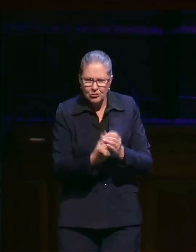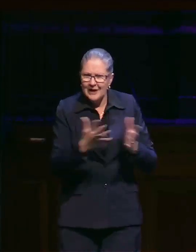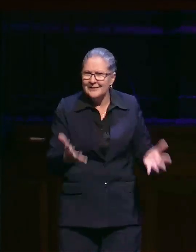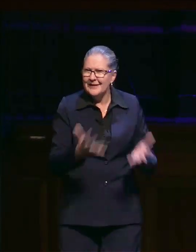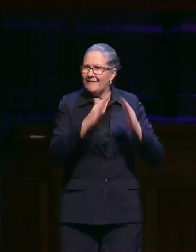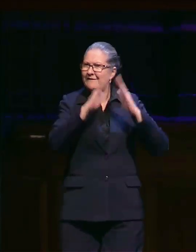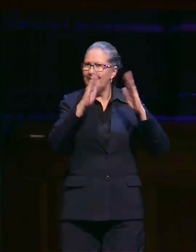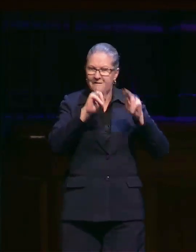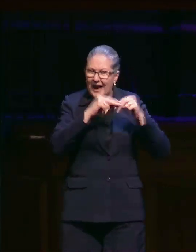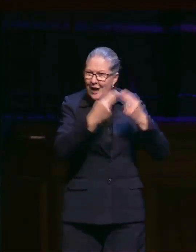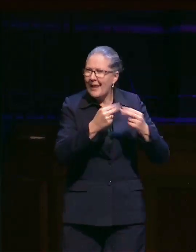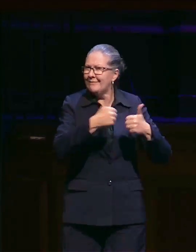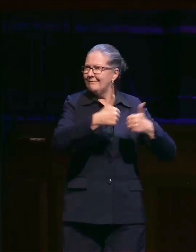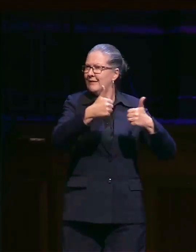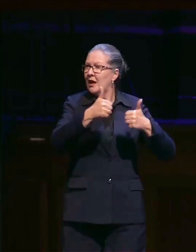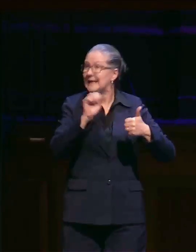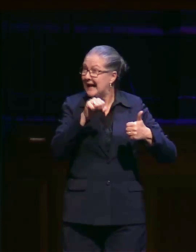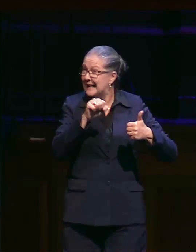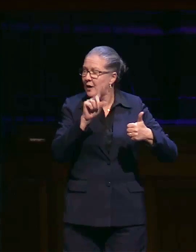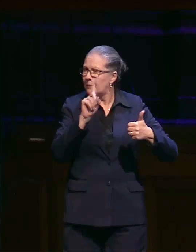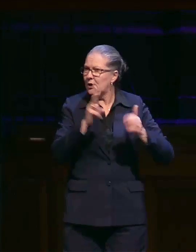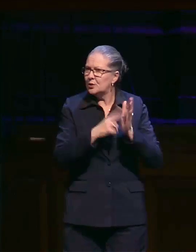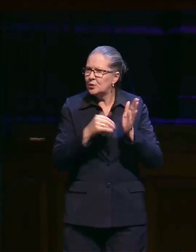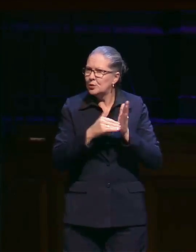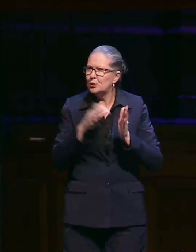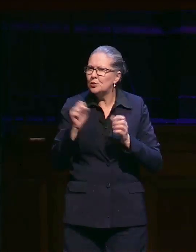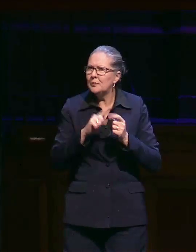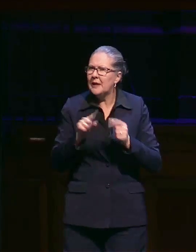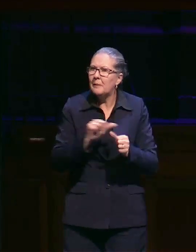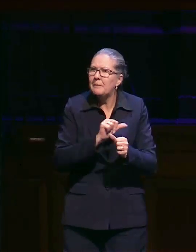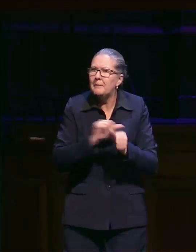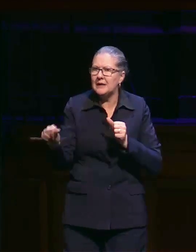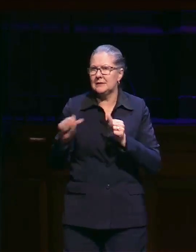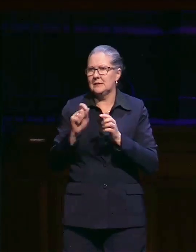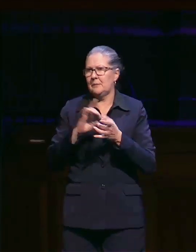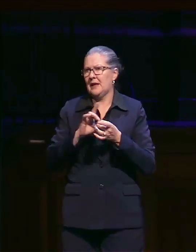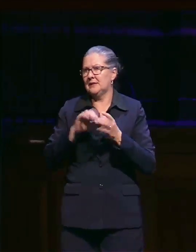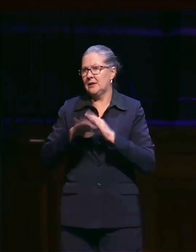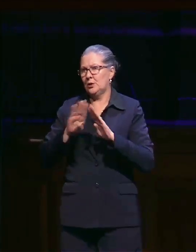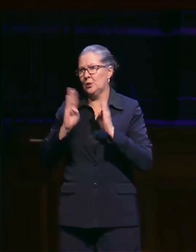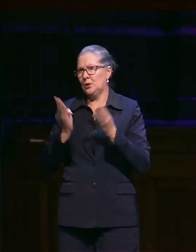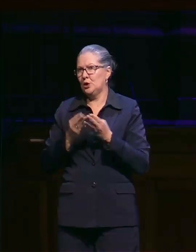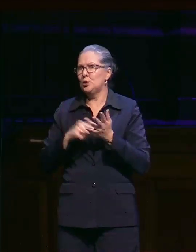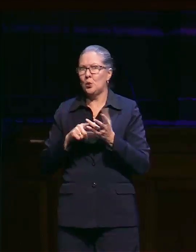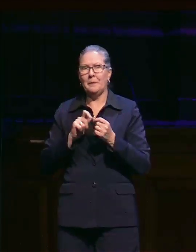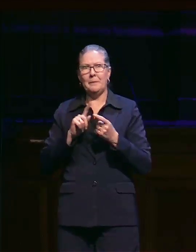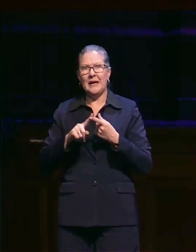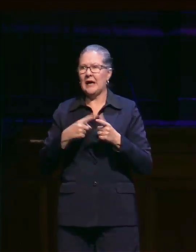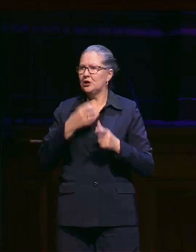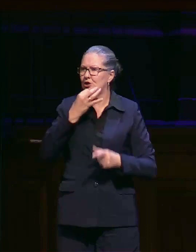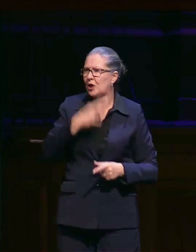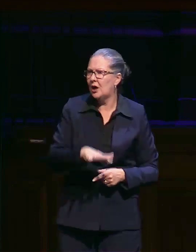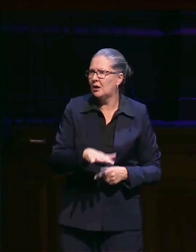New Zealand should be the best place in the world to be a child. So child wellbeing